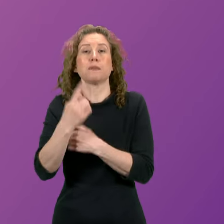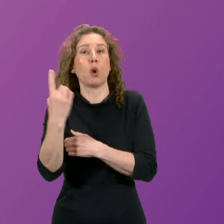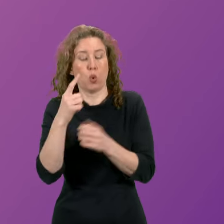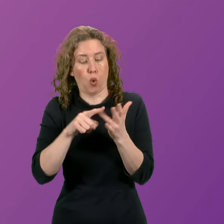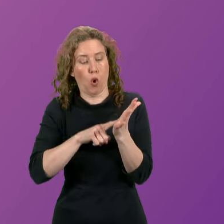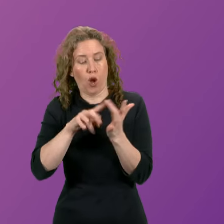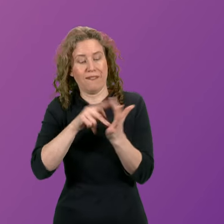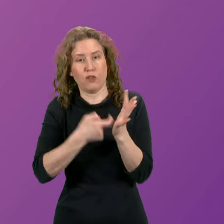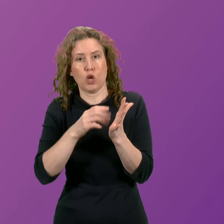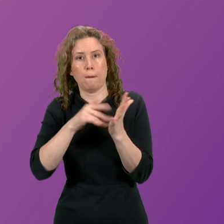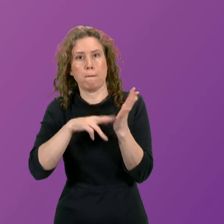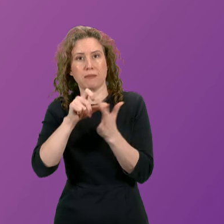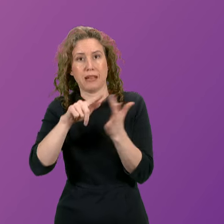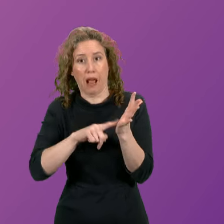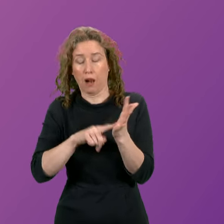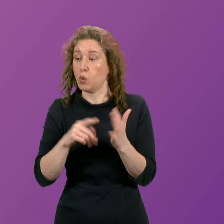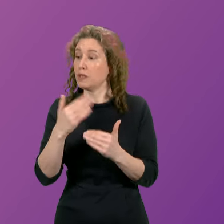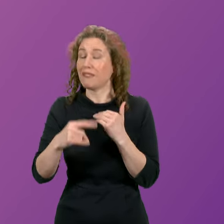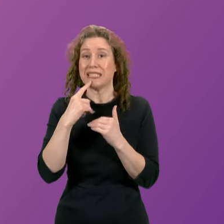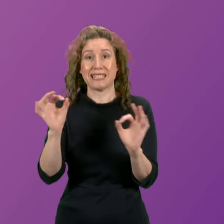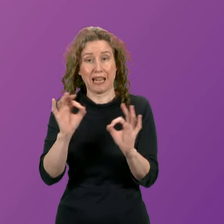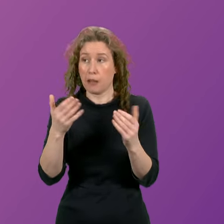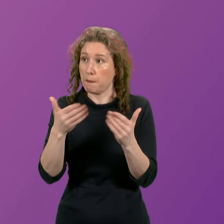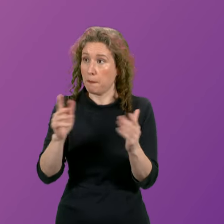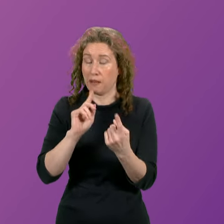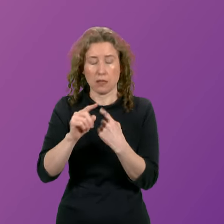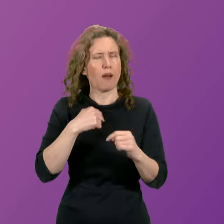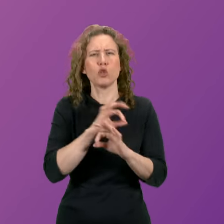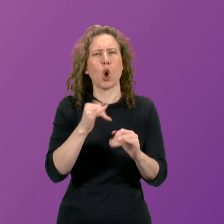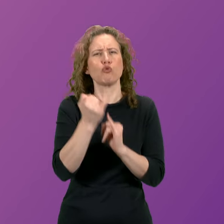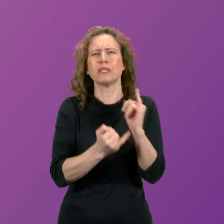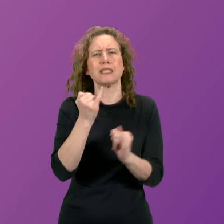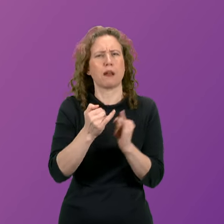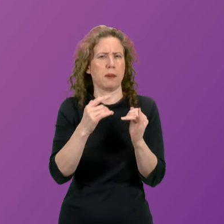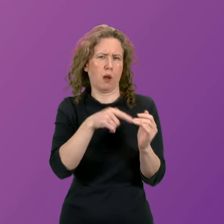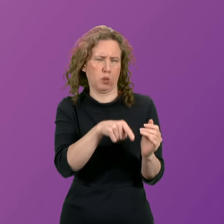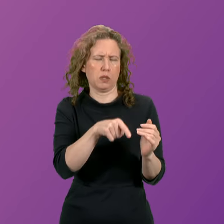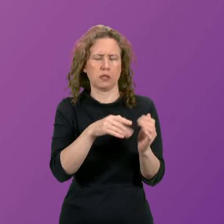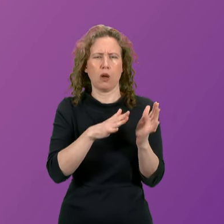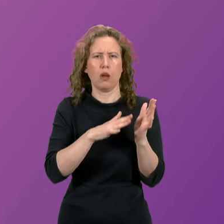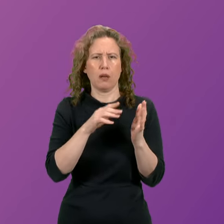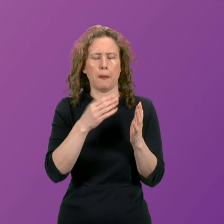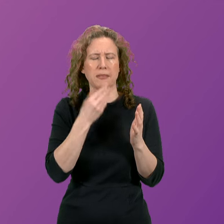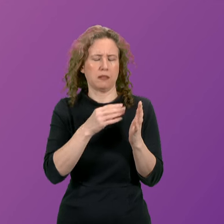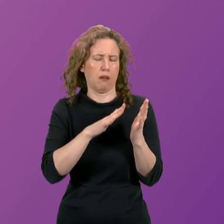no public comment on the case. I have no issue with Mr Mundell’s participation in the inquiry.